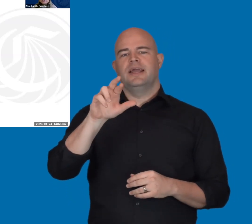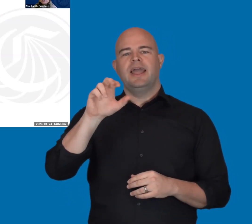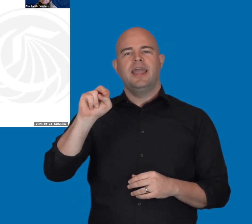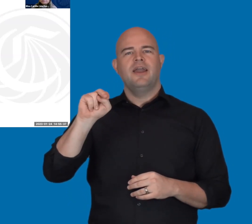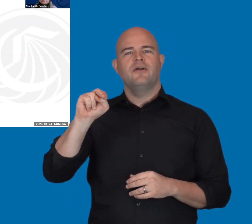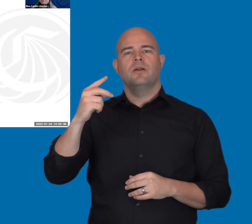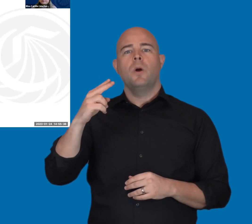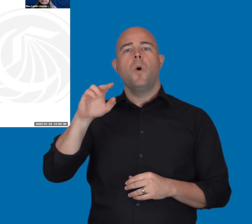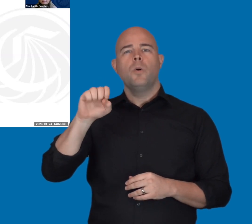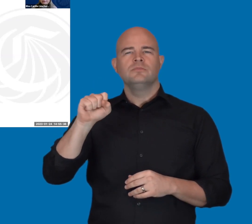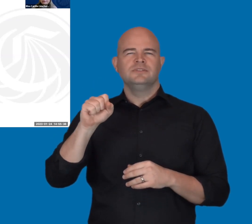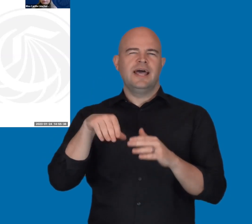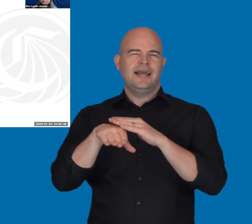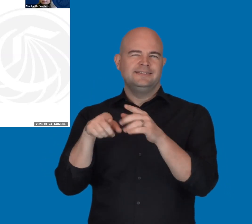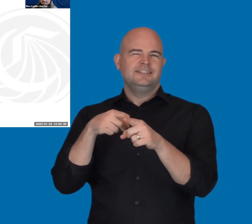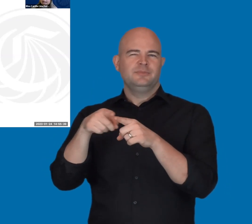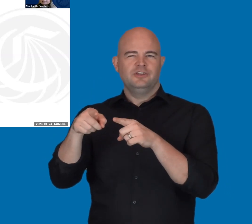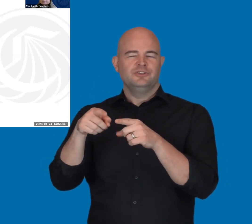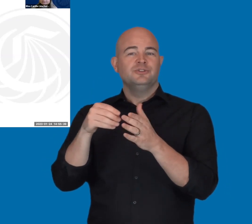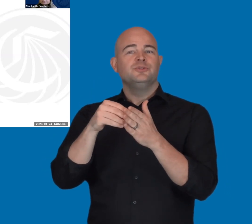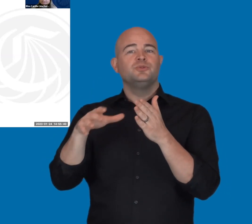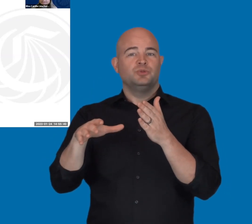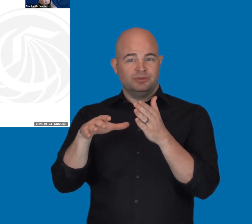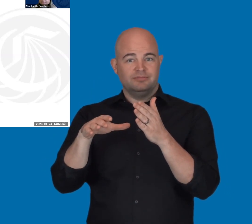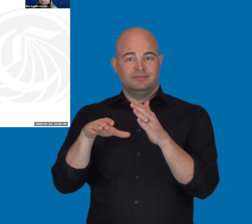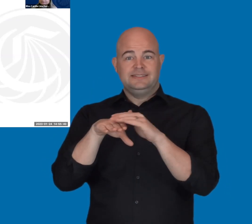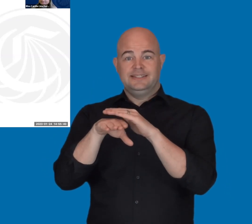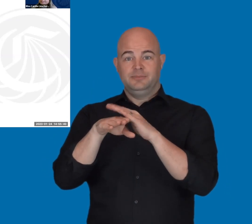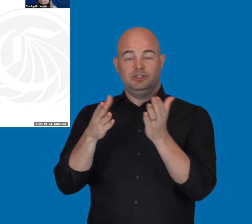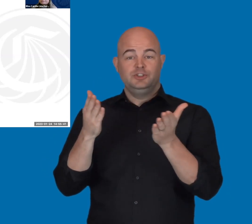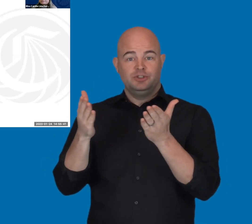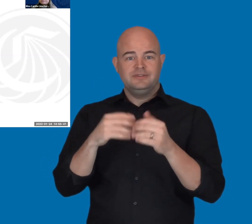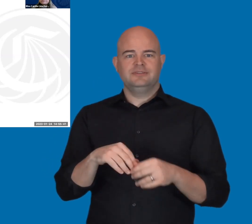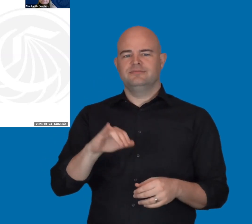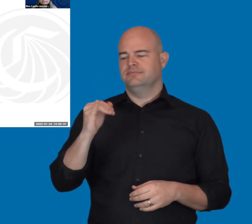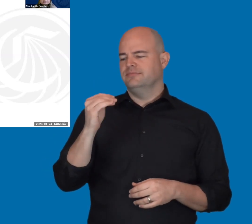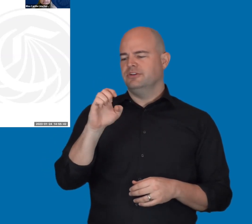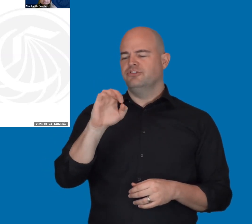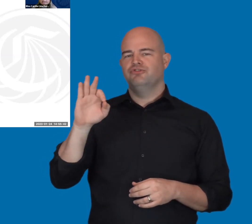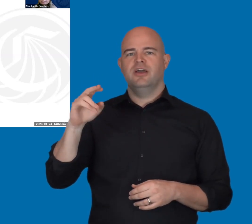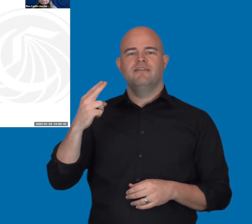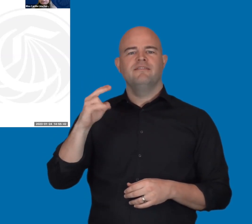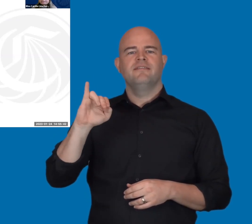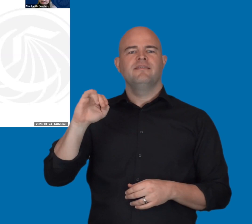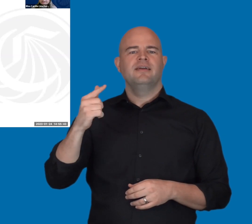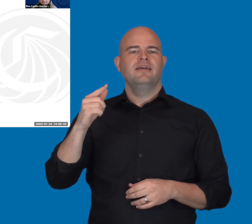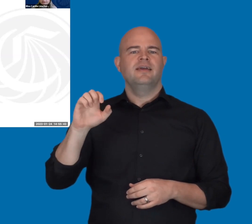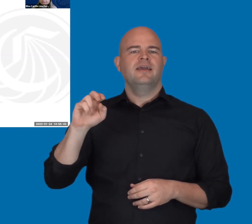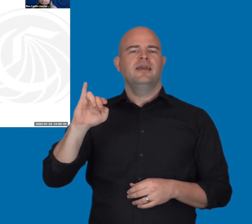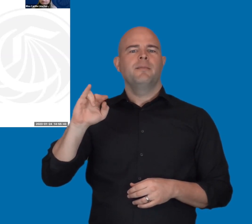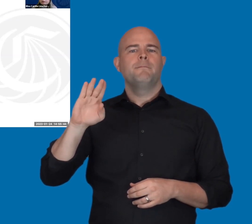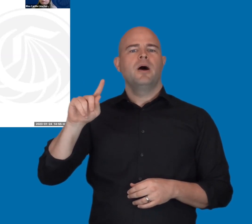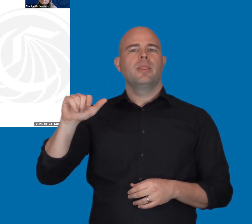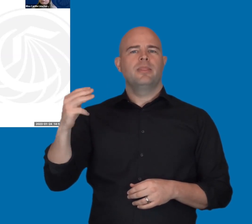So, this session is presented by Aaron Holmes, Access Specialist at the Student Accessibility Services, Jeff Higginbotham,